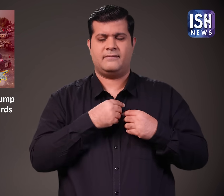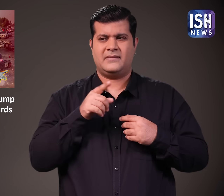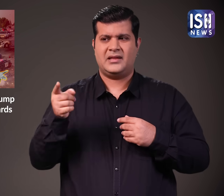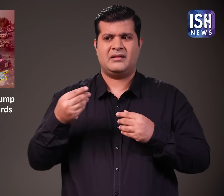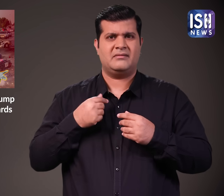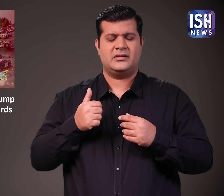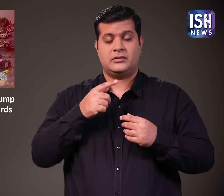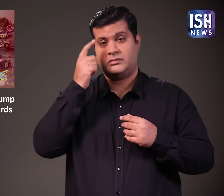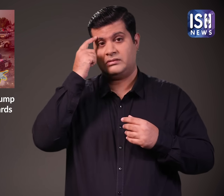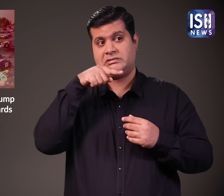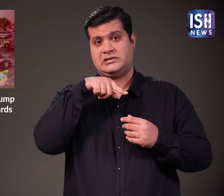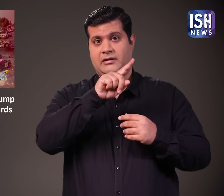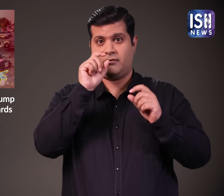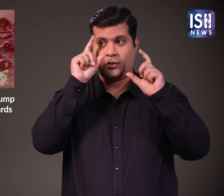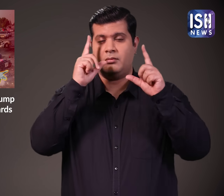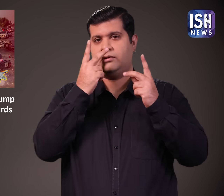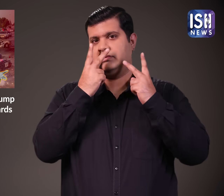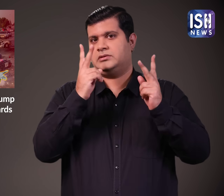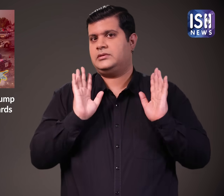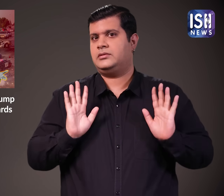It will be an eye-opener for them.